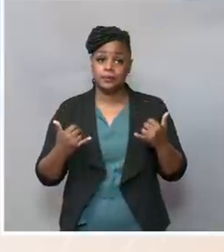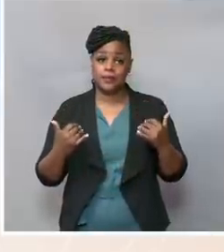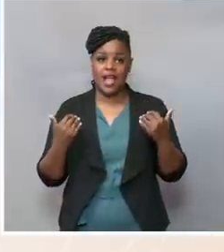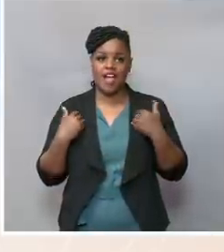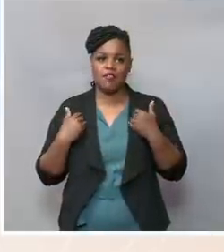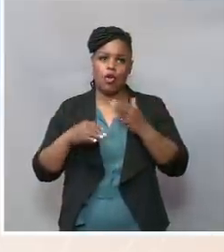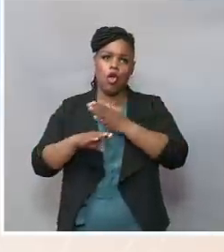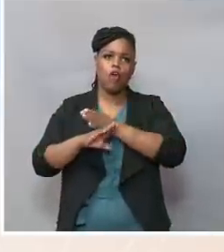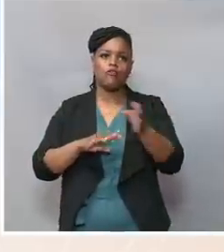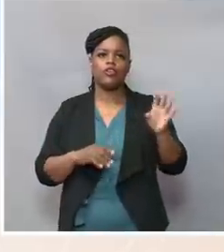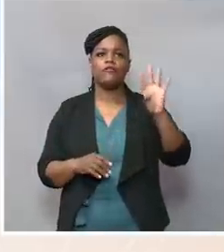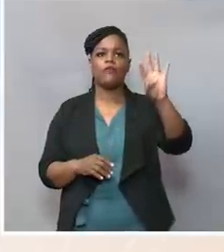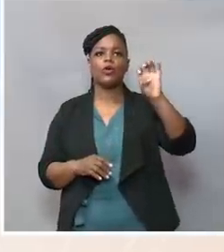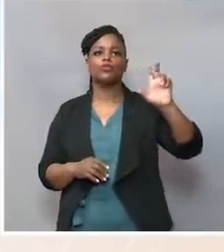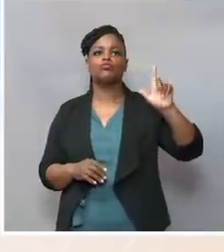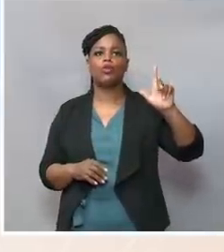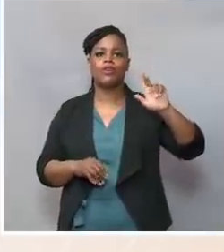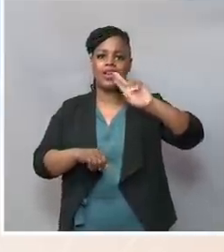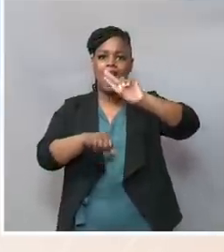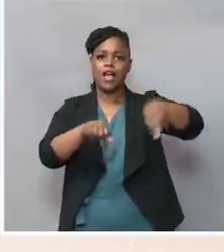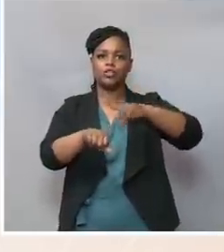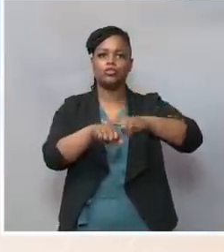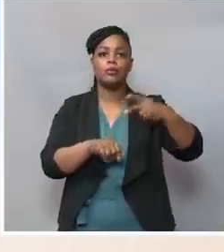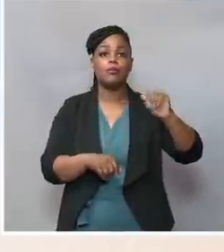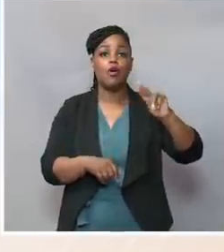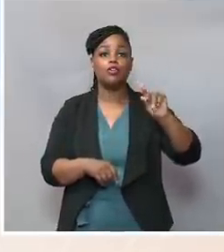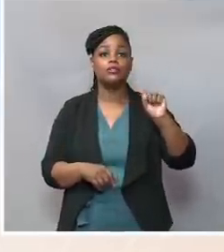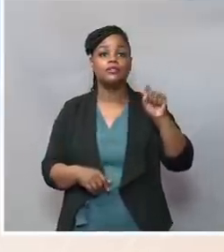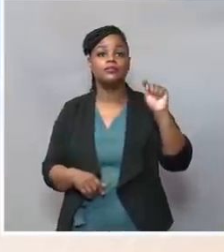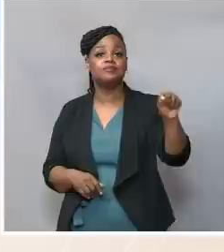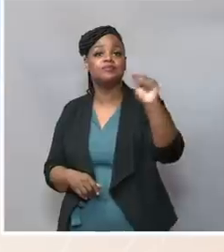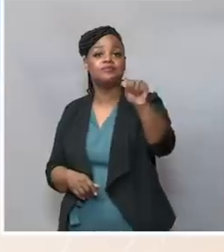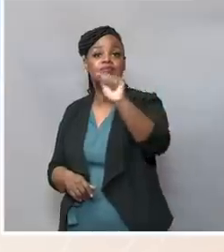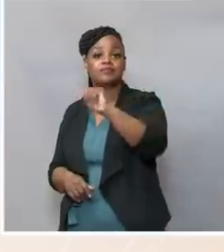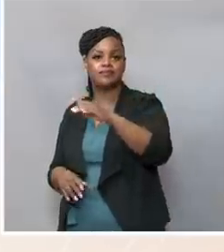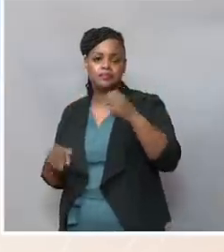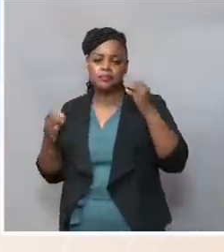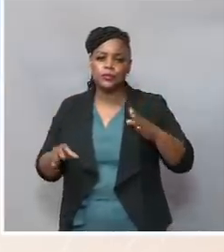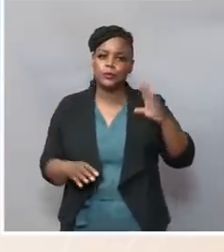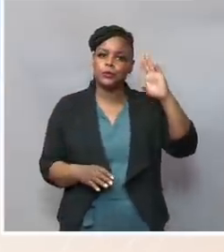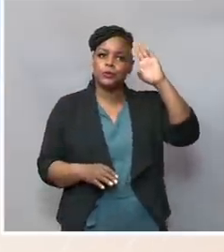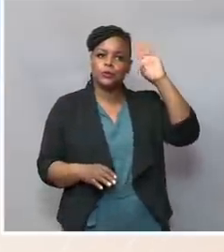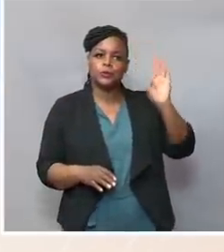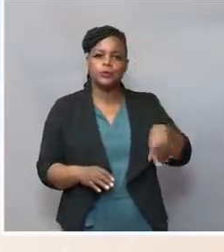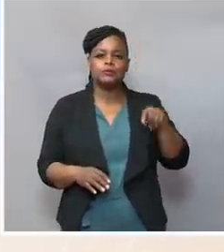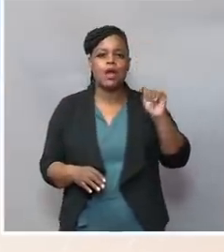And most people are familiar with those national parks, but many don't know that the National Park Service